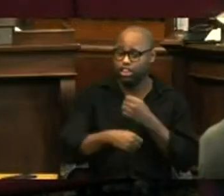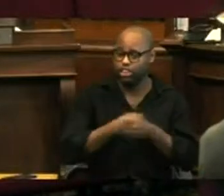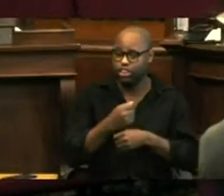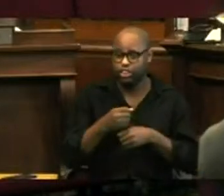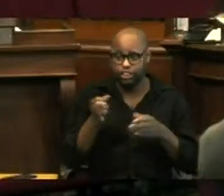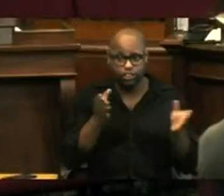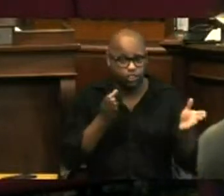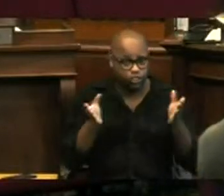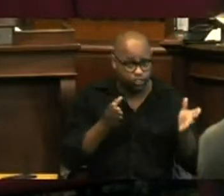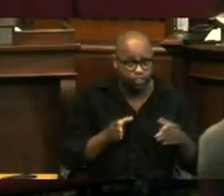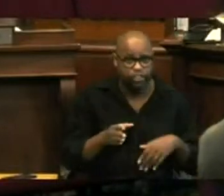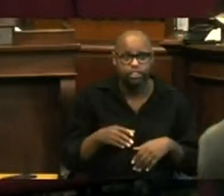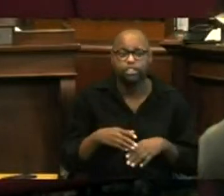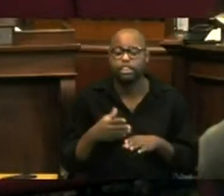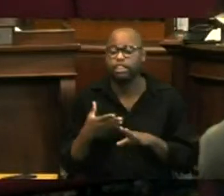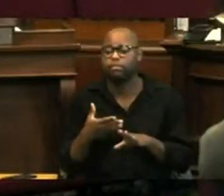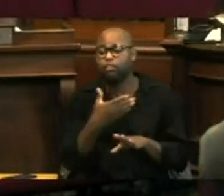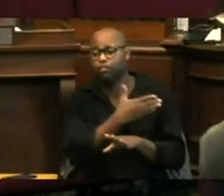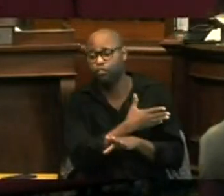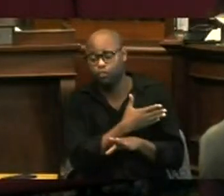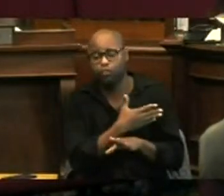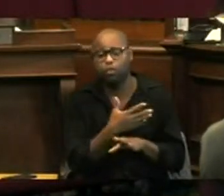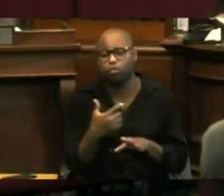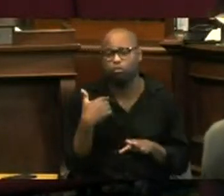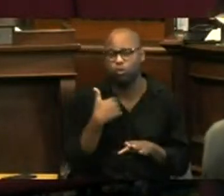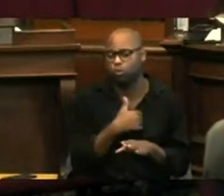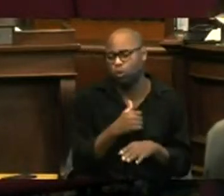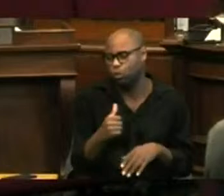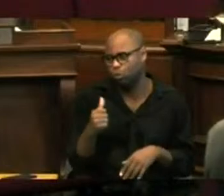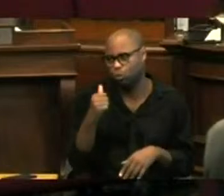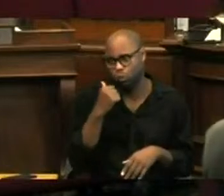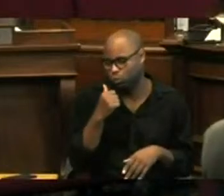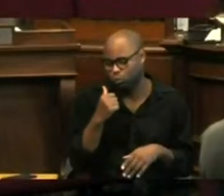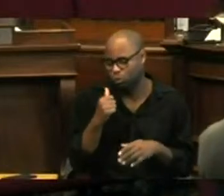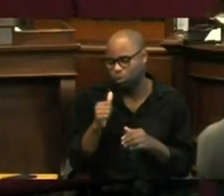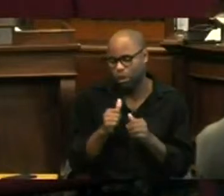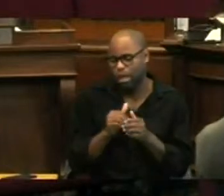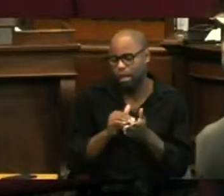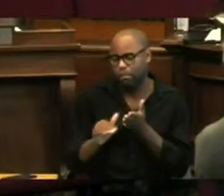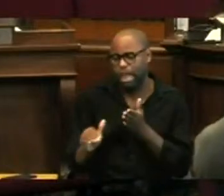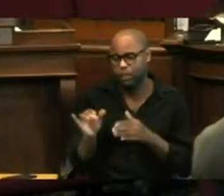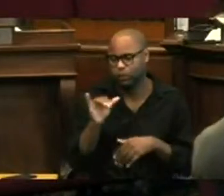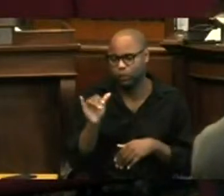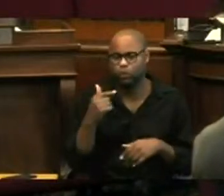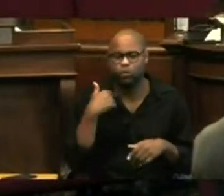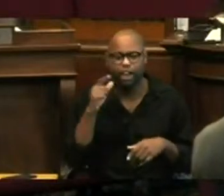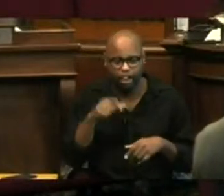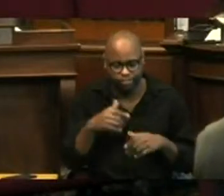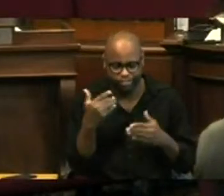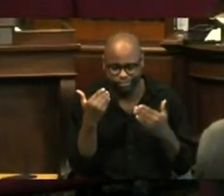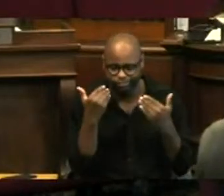very confident, based on my years here and my years in the state, health department prior